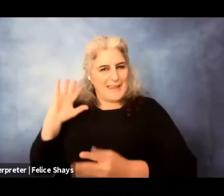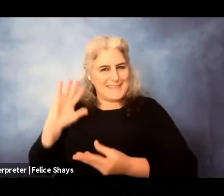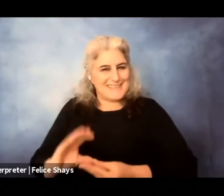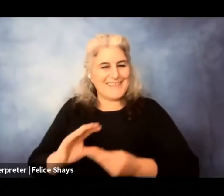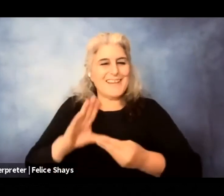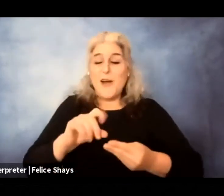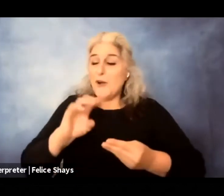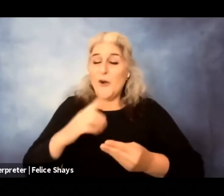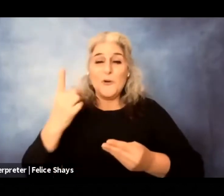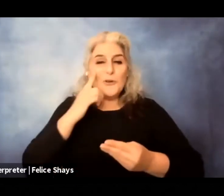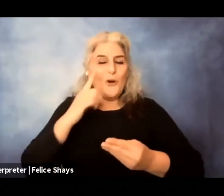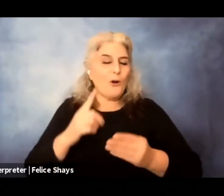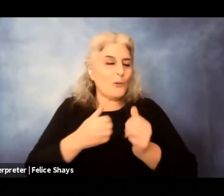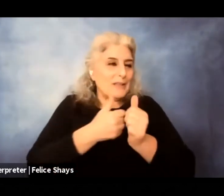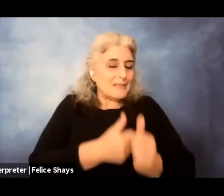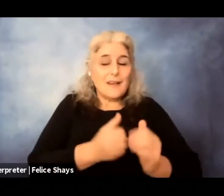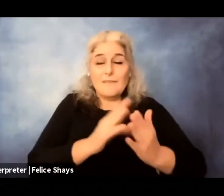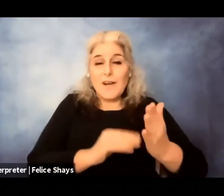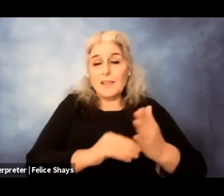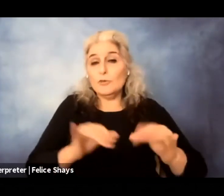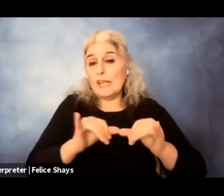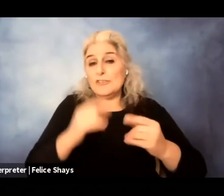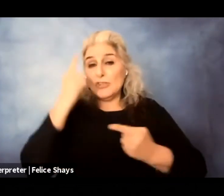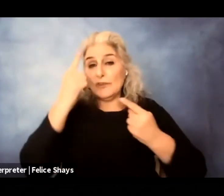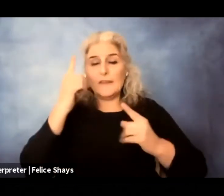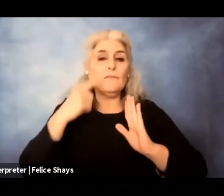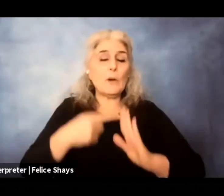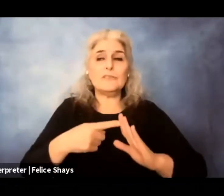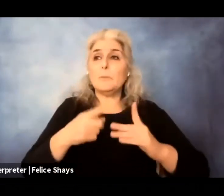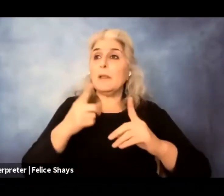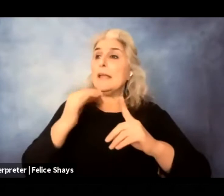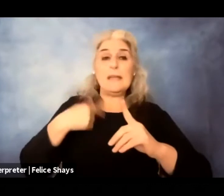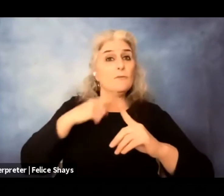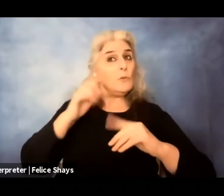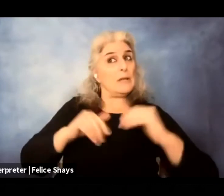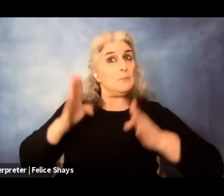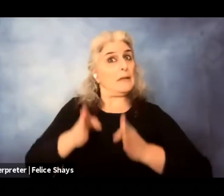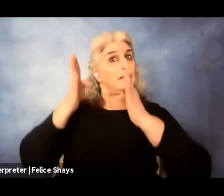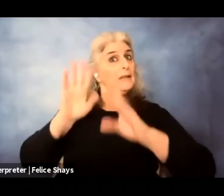such as if we build it they will come who designed it for whom and why i once worked